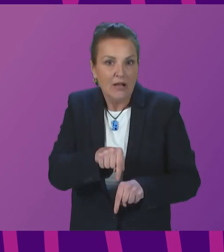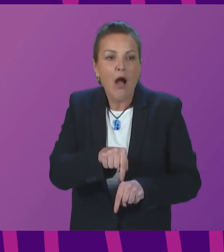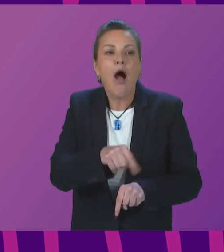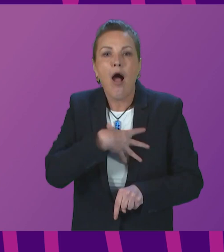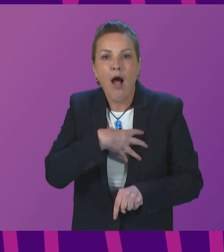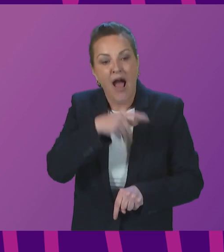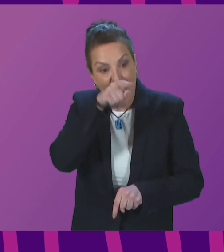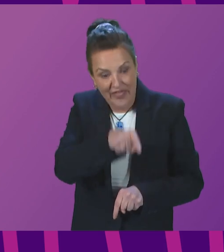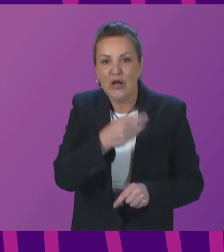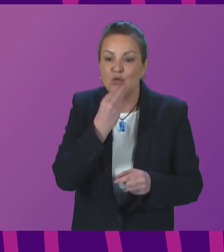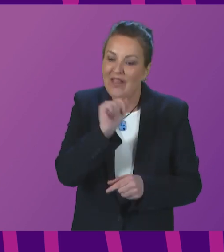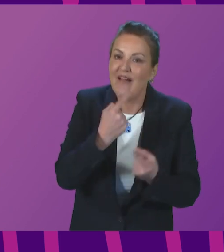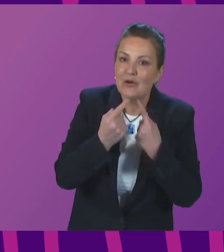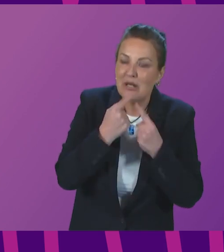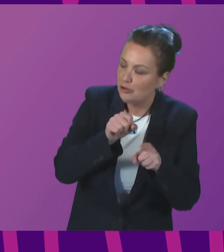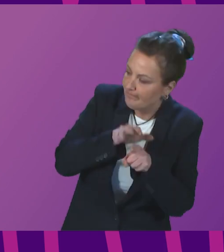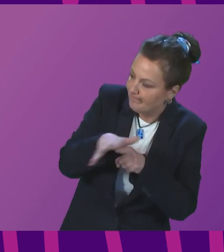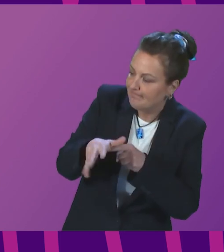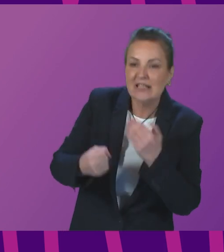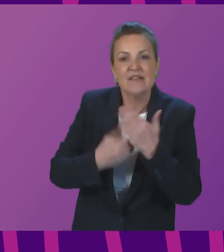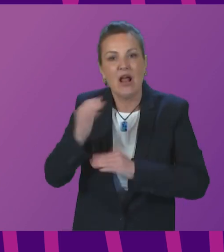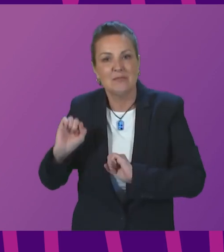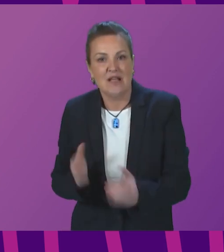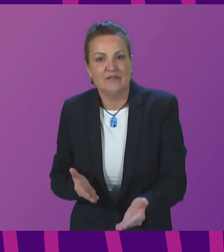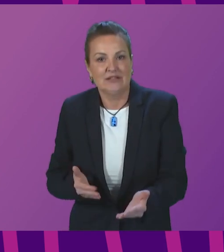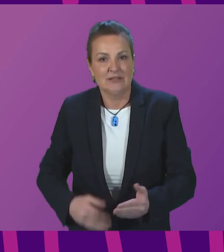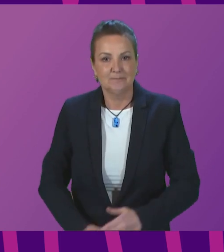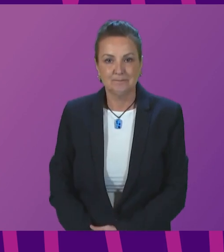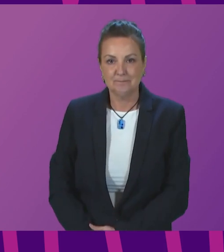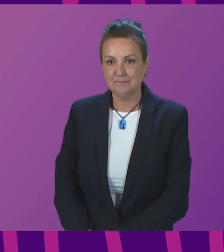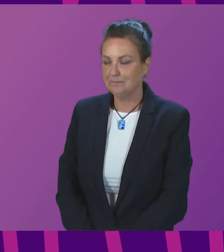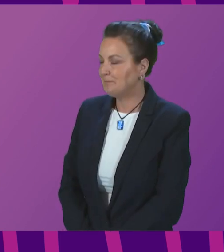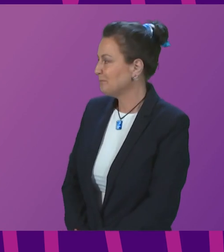alongside that.